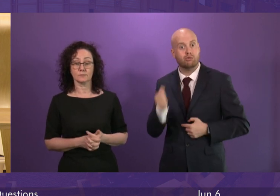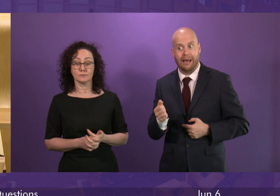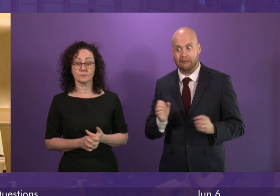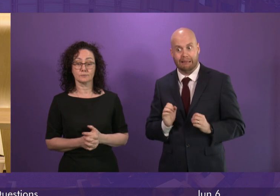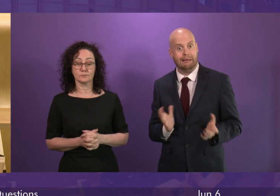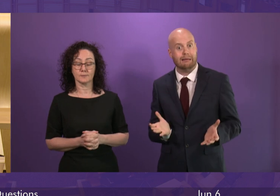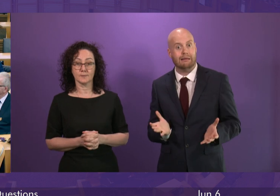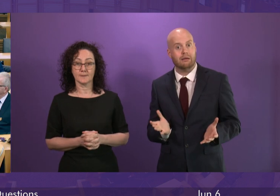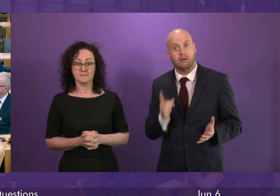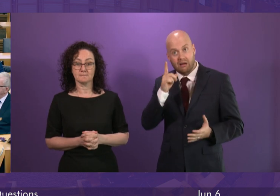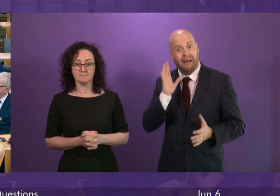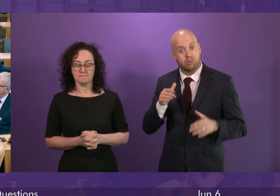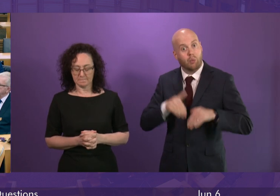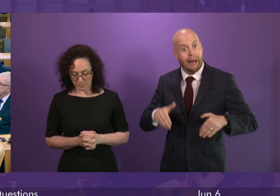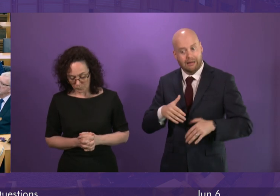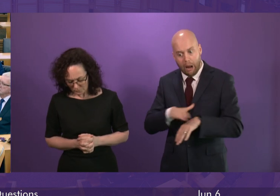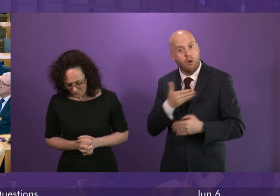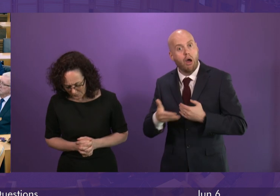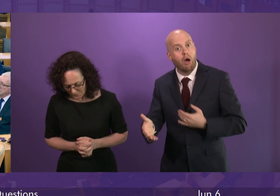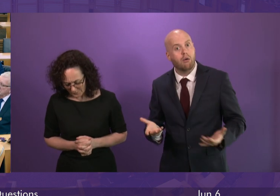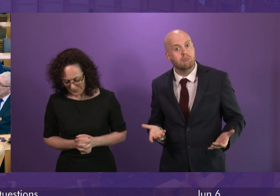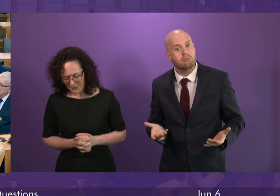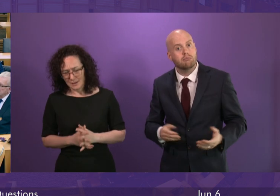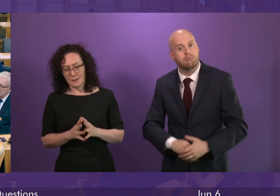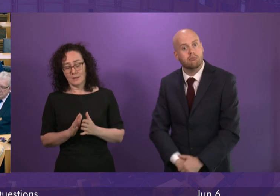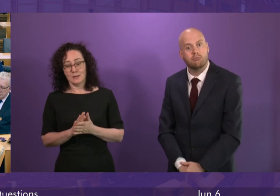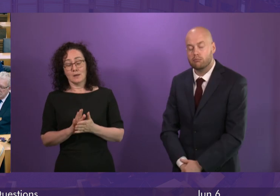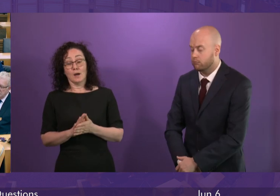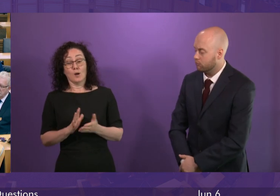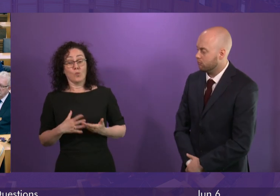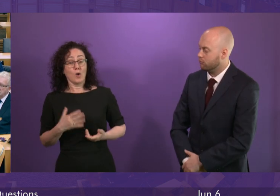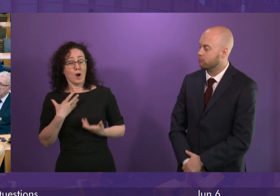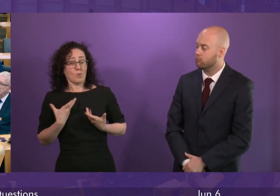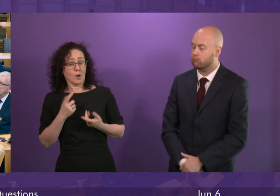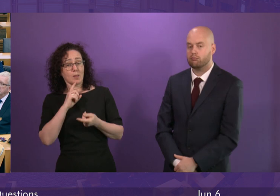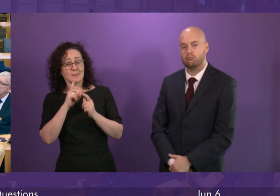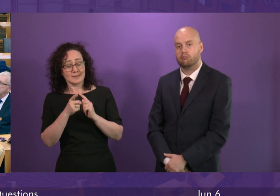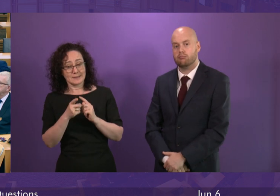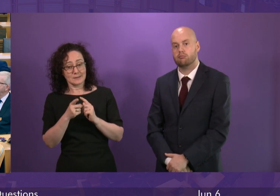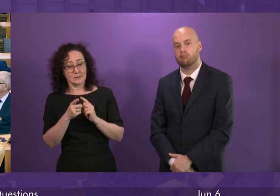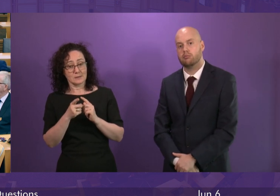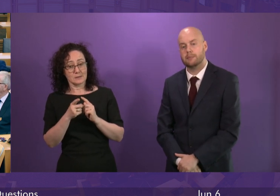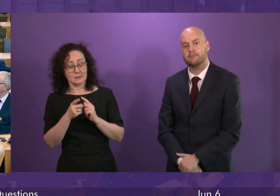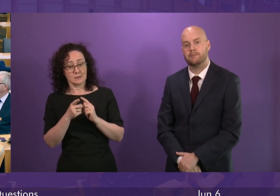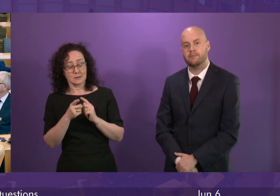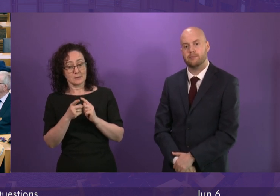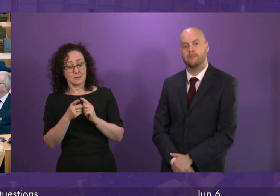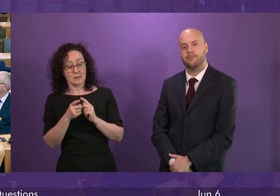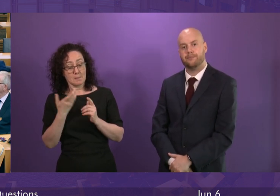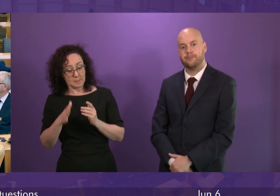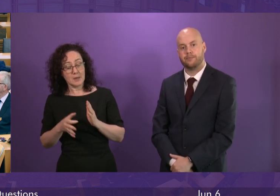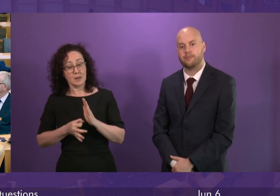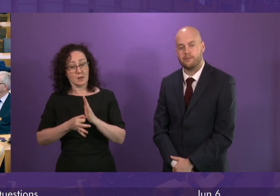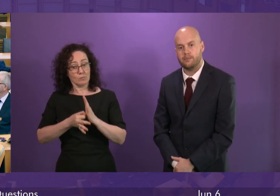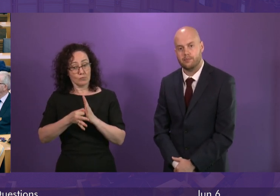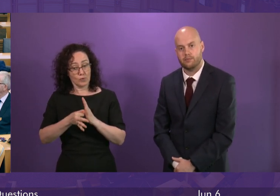have to wait? John Swinney: Improvements are being undertaken on the Highland main line